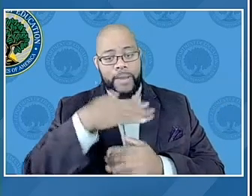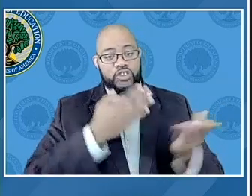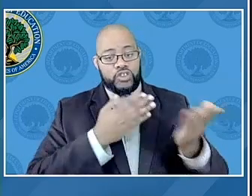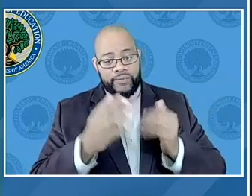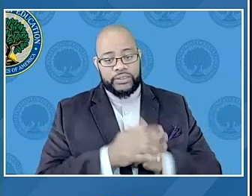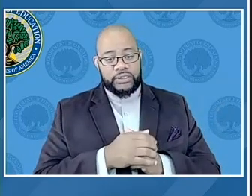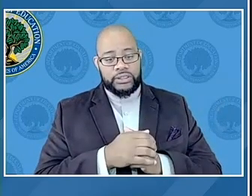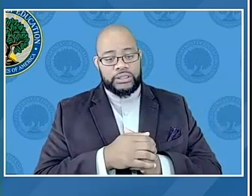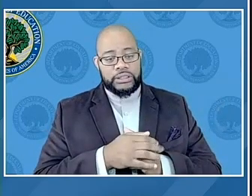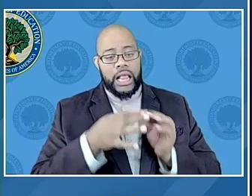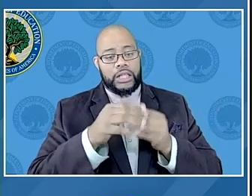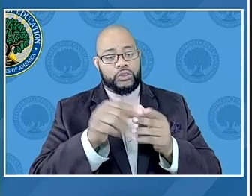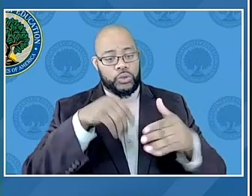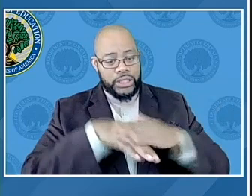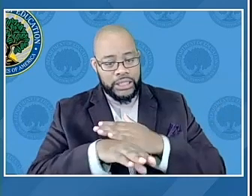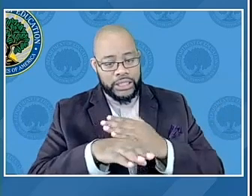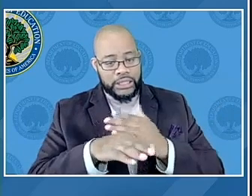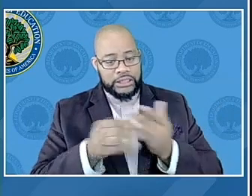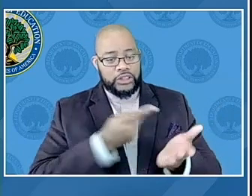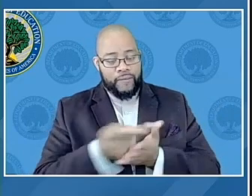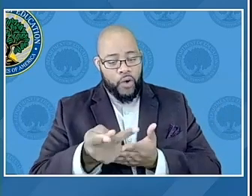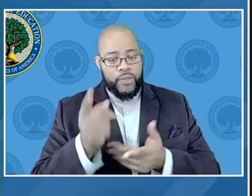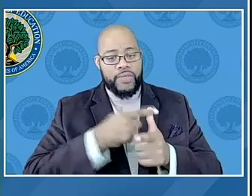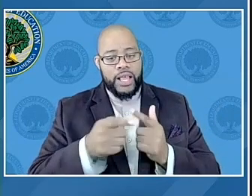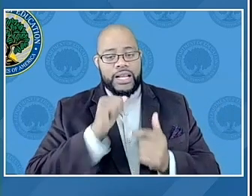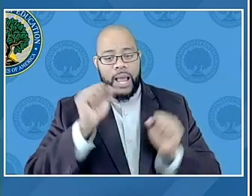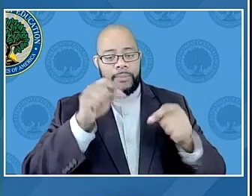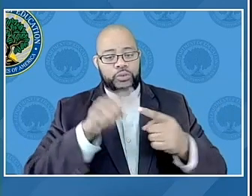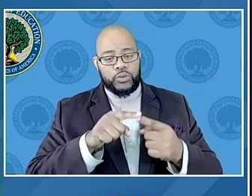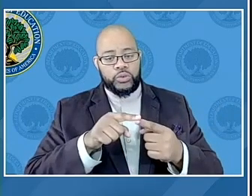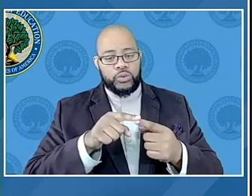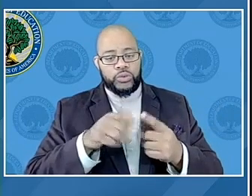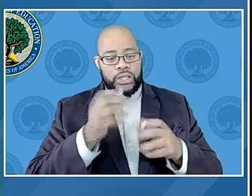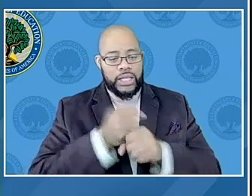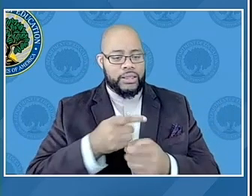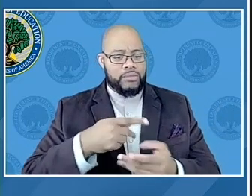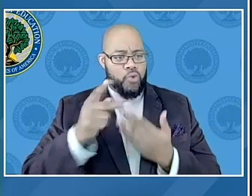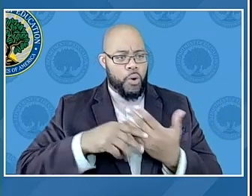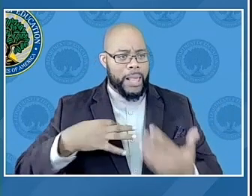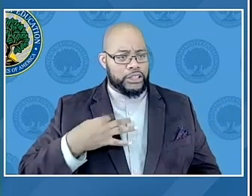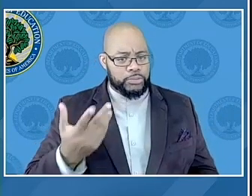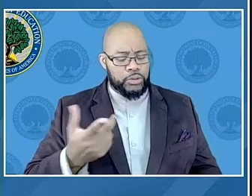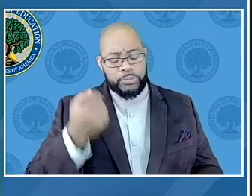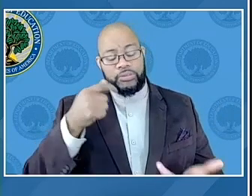to going into default and then not being eligible for programs? And because generally people want to do